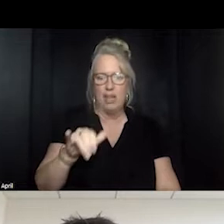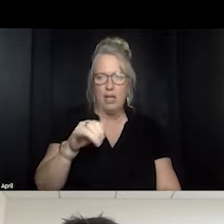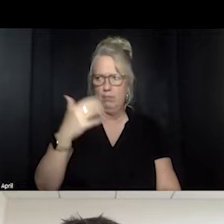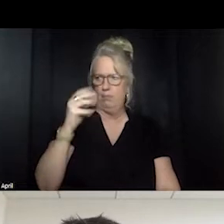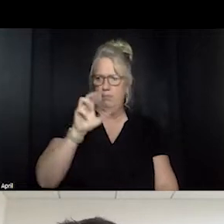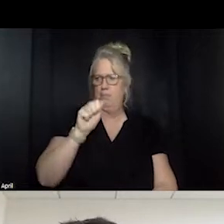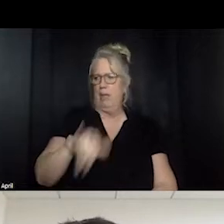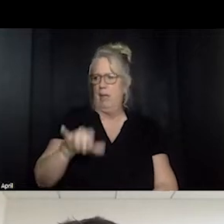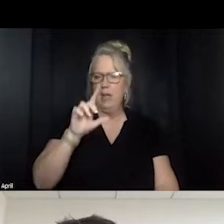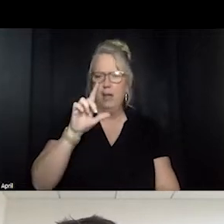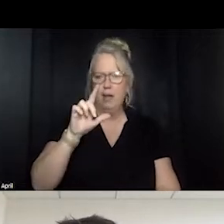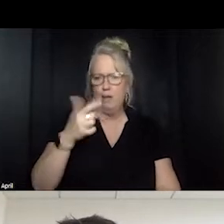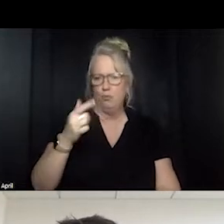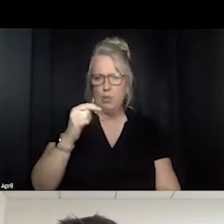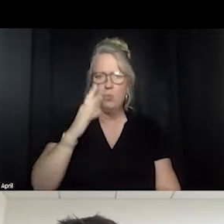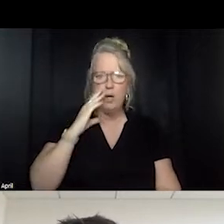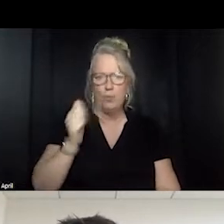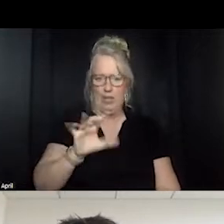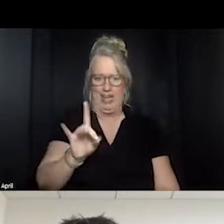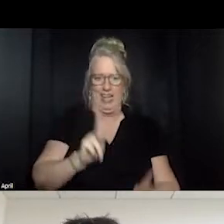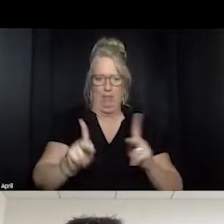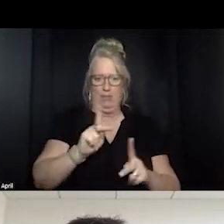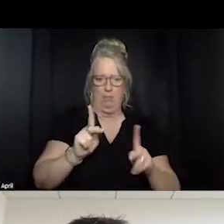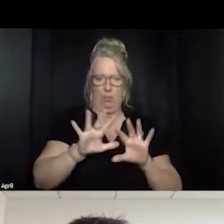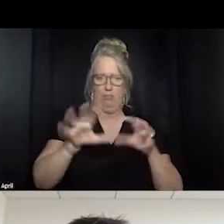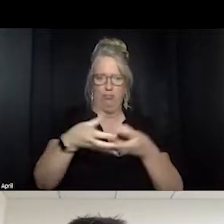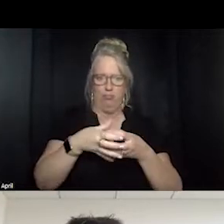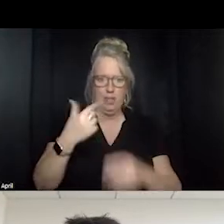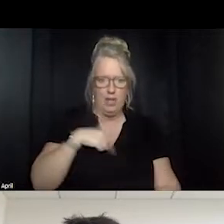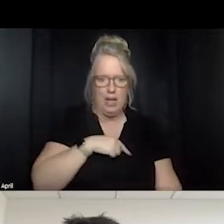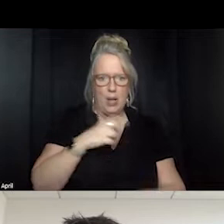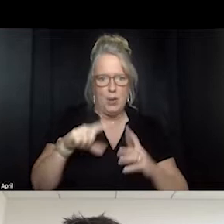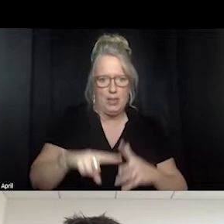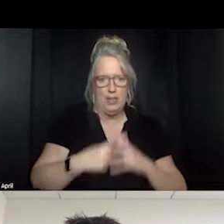I THINK WE WERE ABLE PEOPLE IN THE POWER POINT. WE HAD INITIAL FUNDING TO GET STARTED.